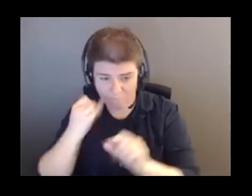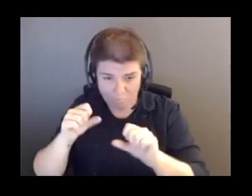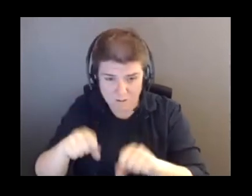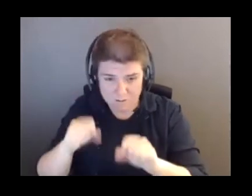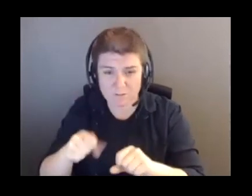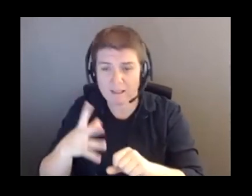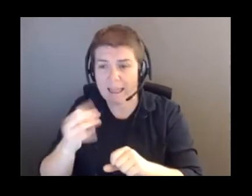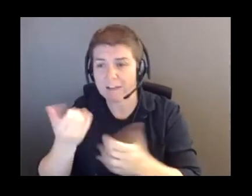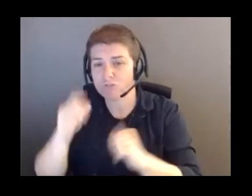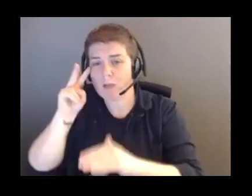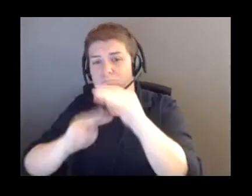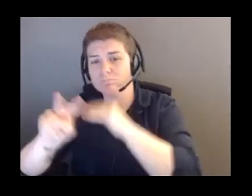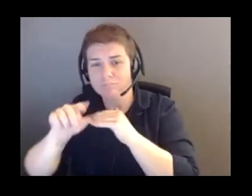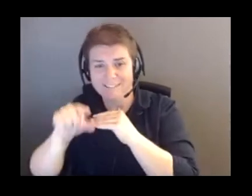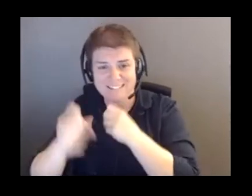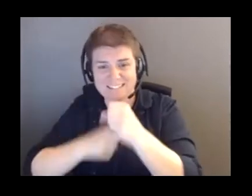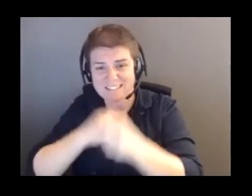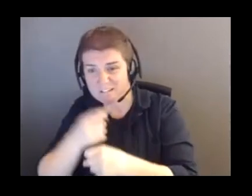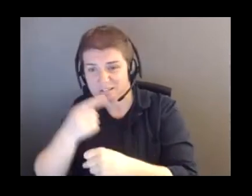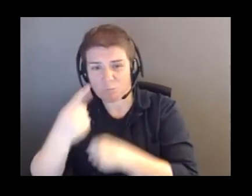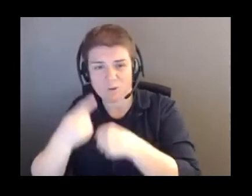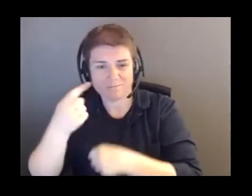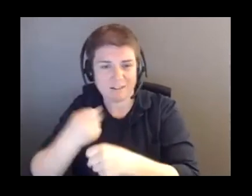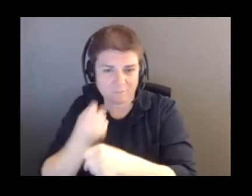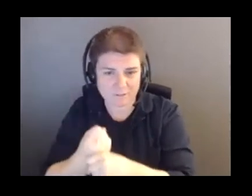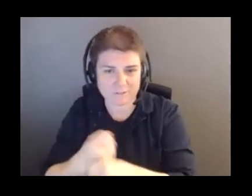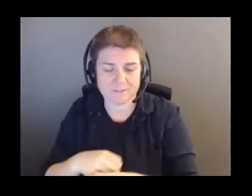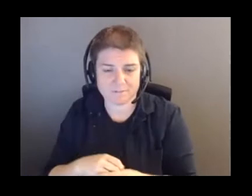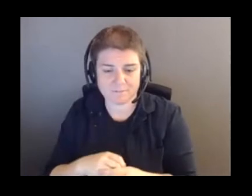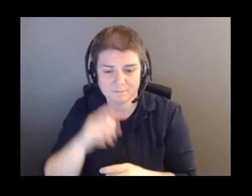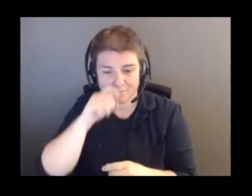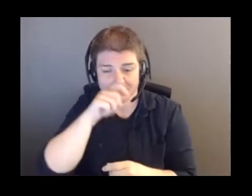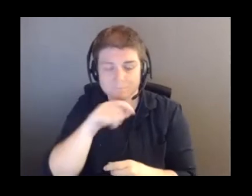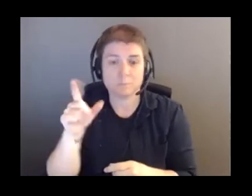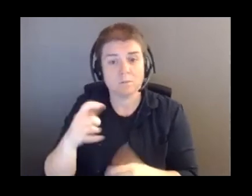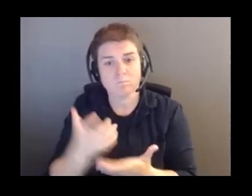in the coming year year and a half. Take time to reflect on what you have learned and witnessed